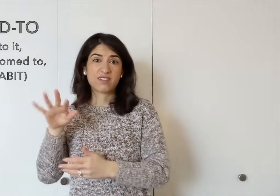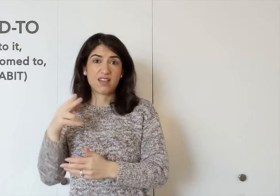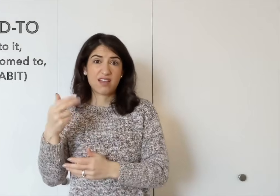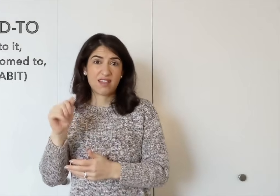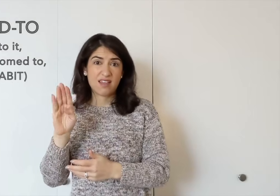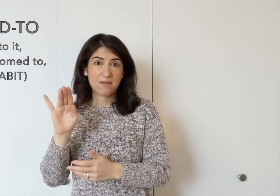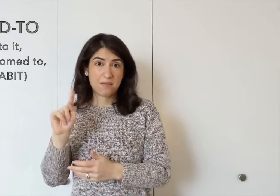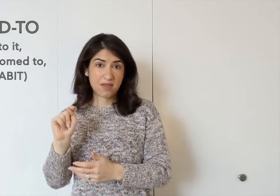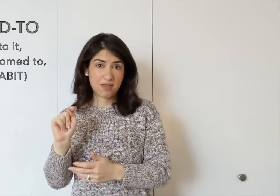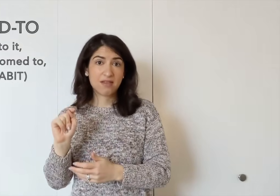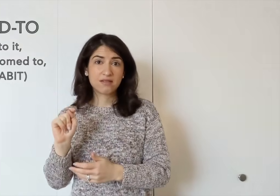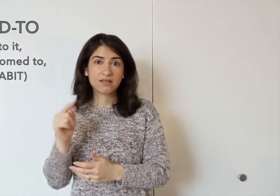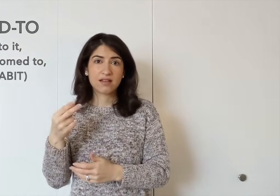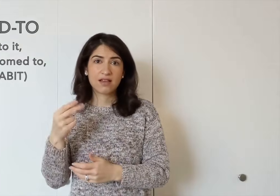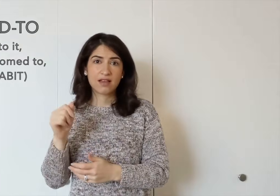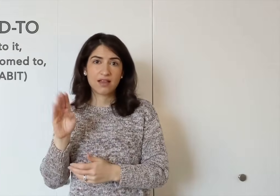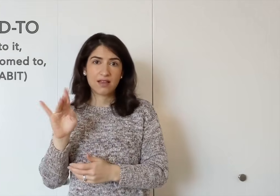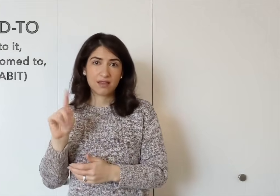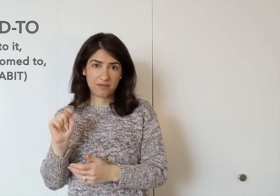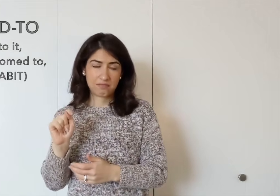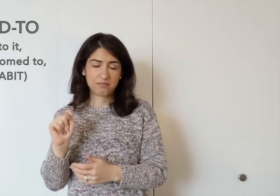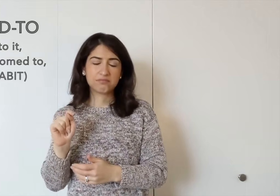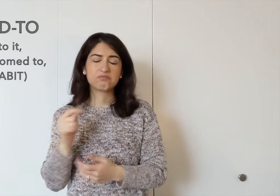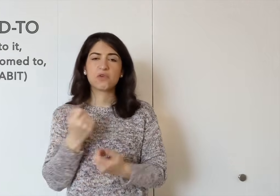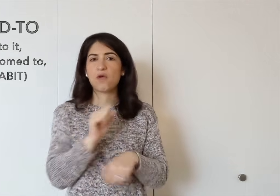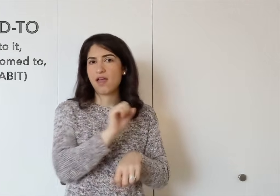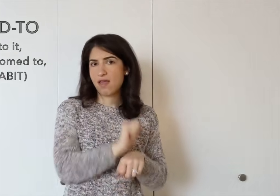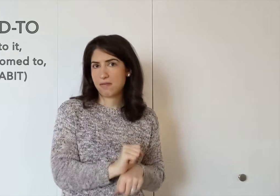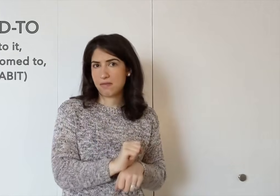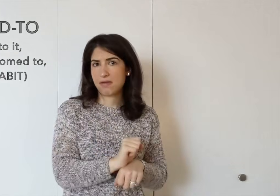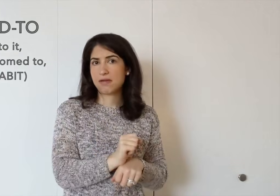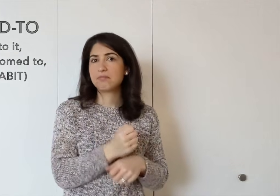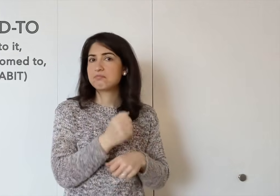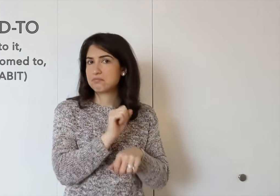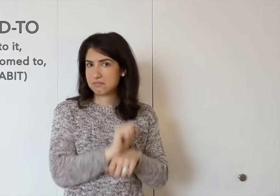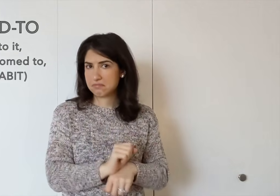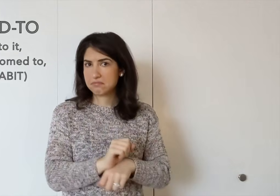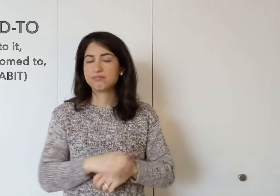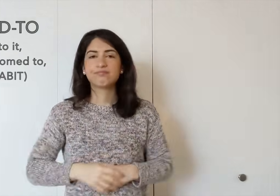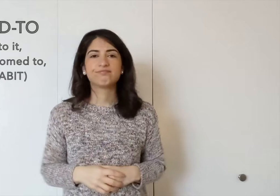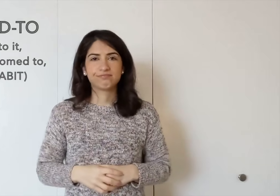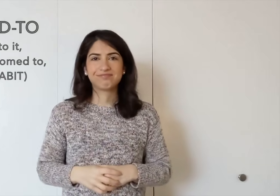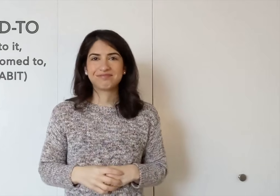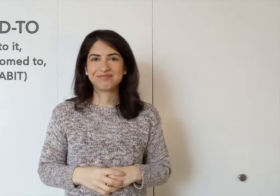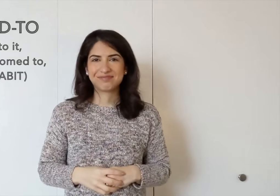Sometimes you'll fingerspell "habit", or just like this: HABIT